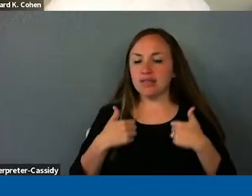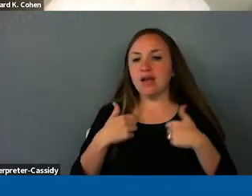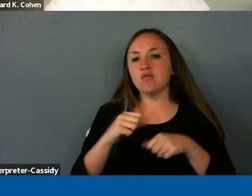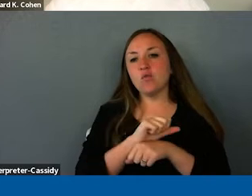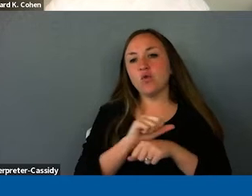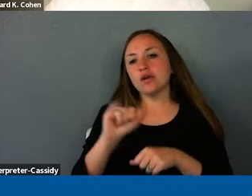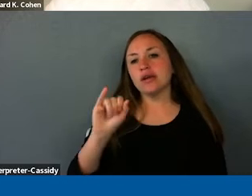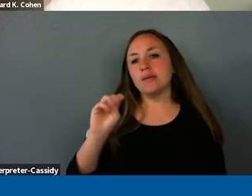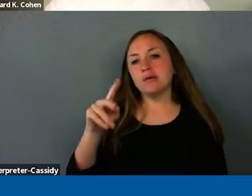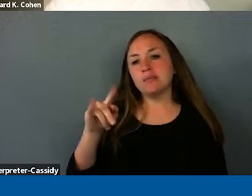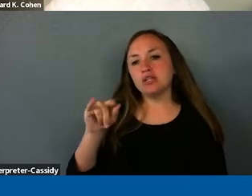that you could play with and test.